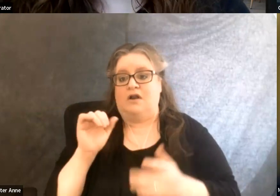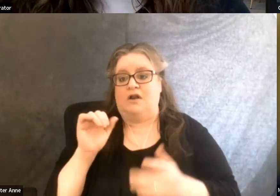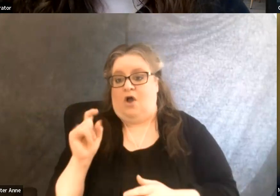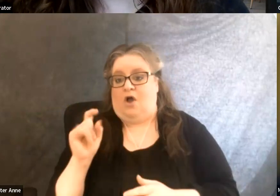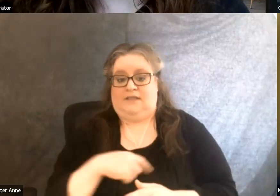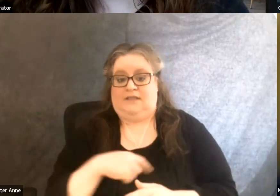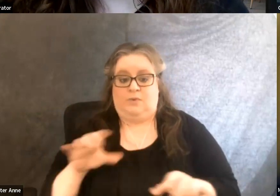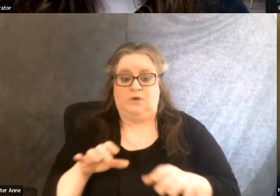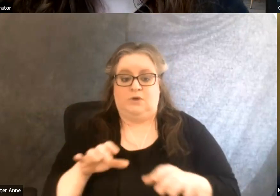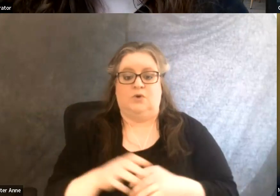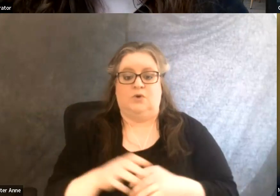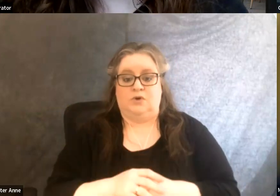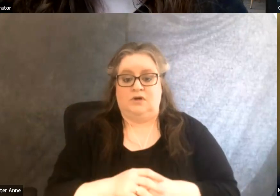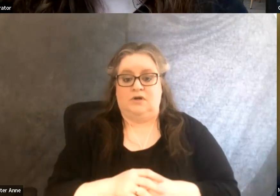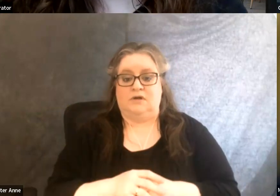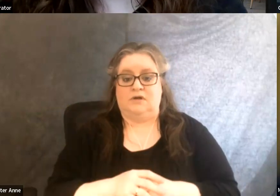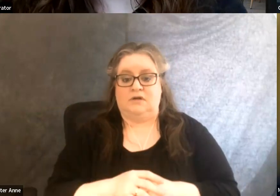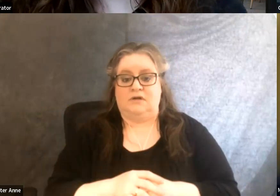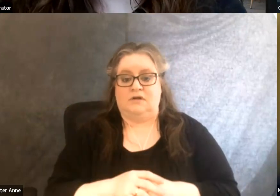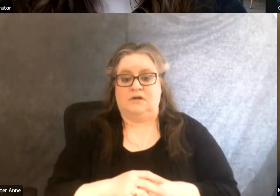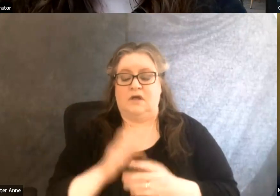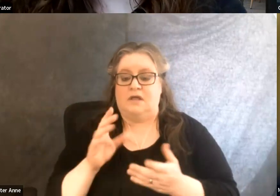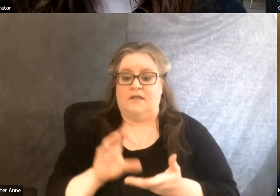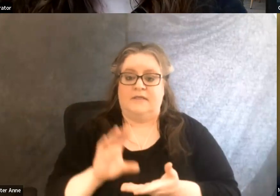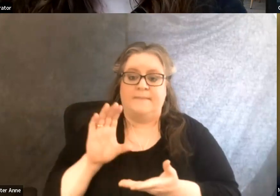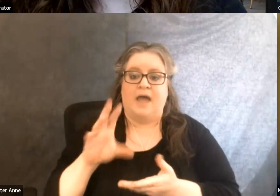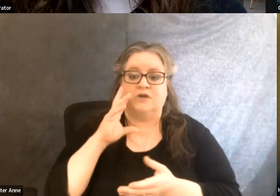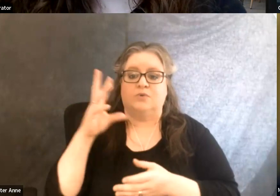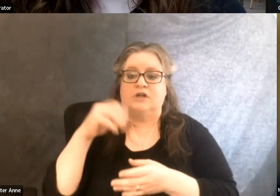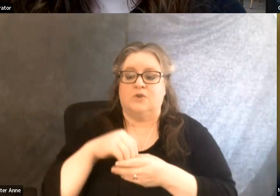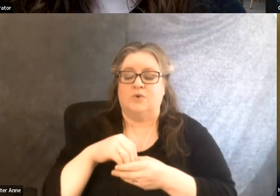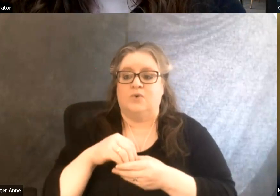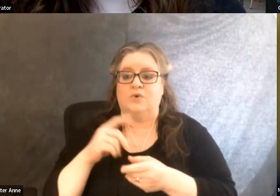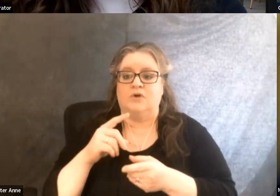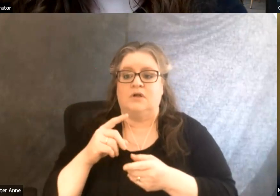the package would include a recheck of the issues